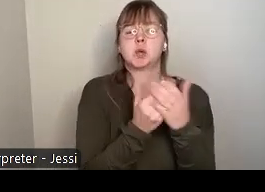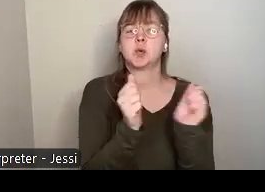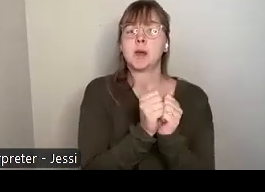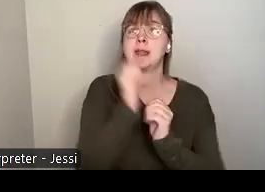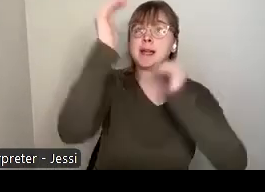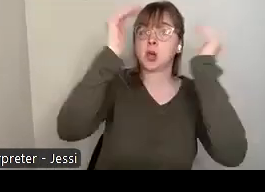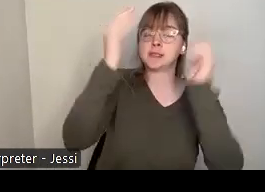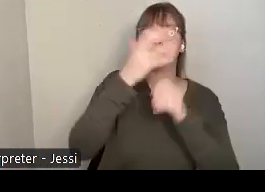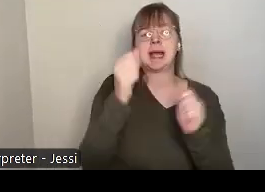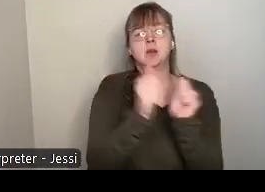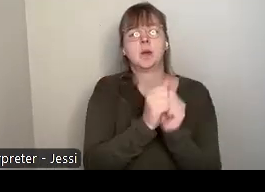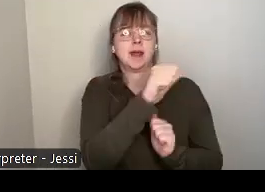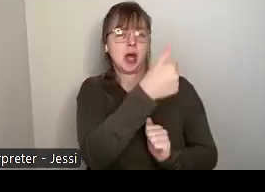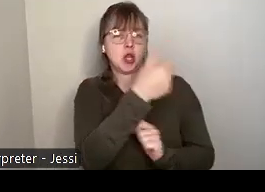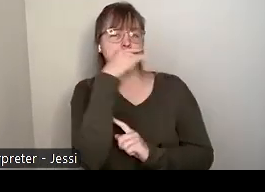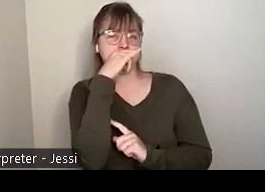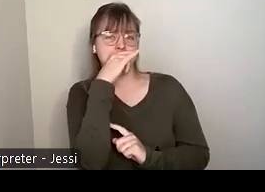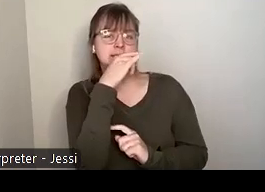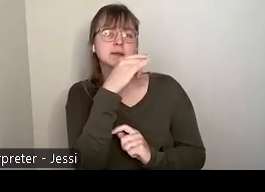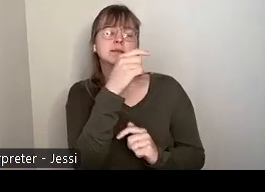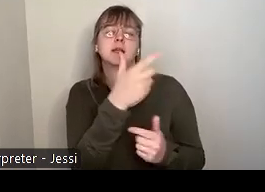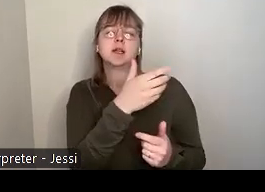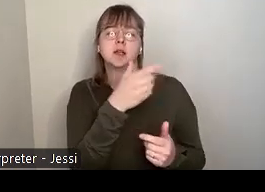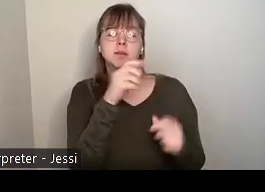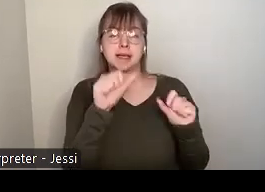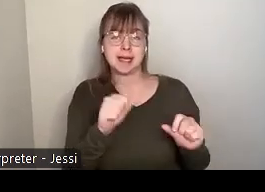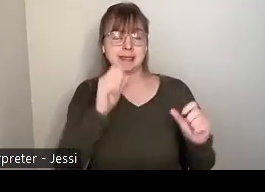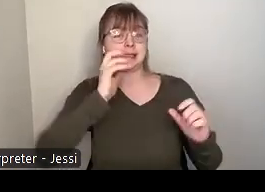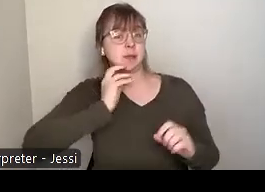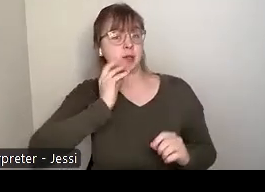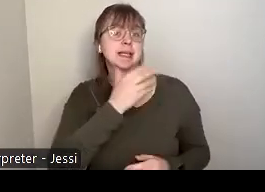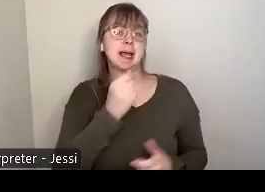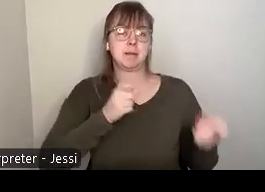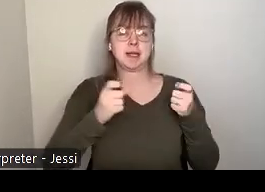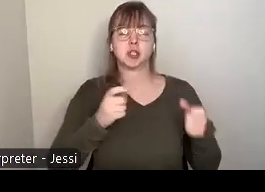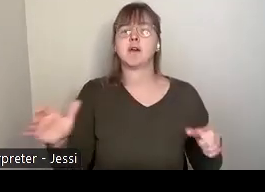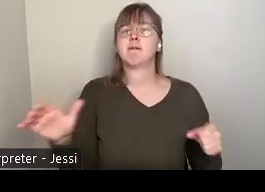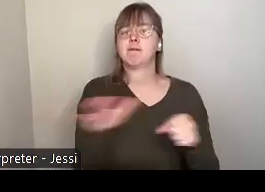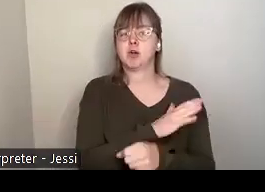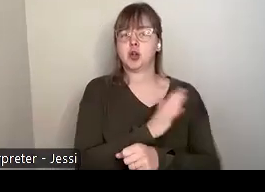with other children to experience and manage a full range of emotions so not just be happy right